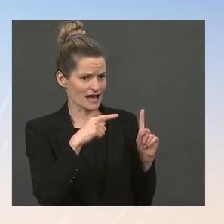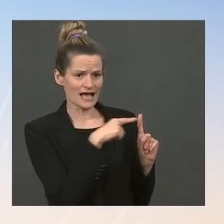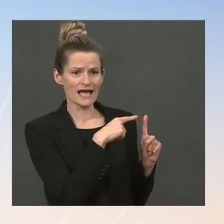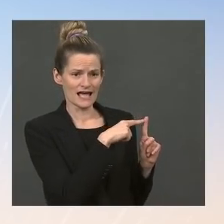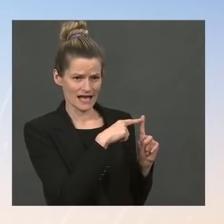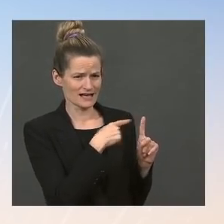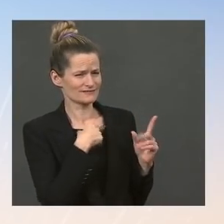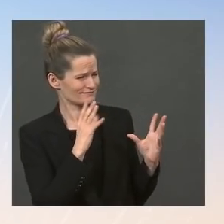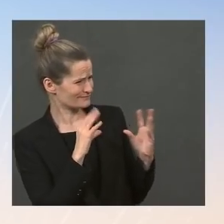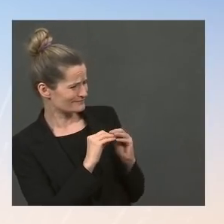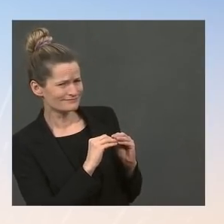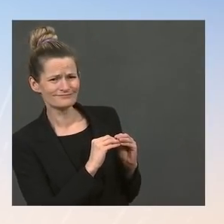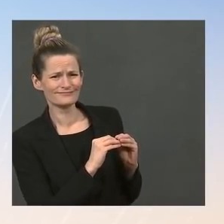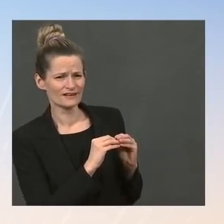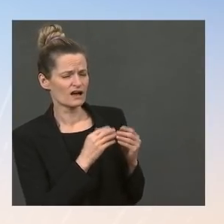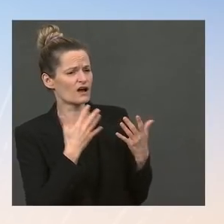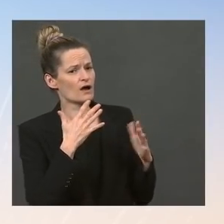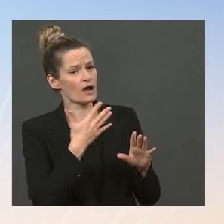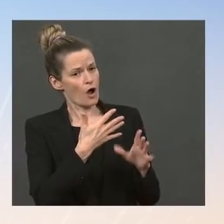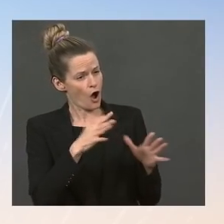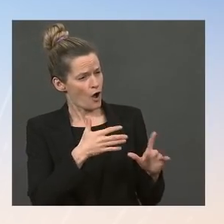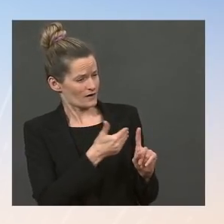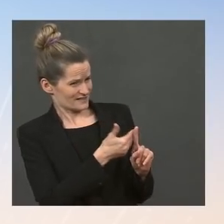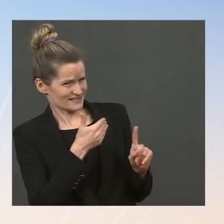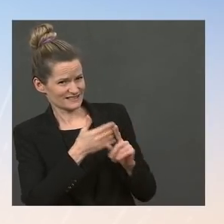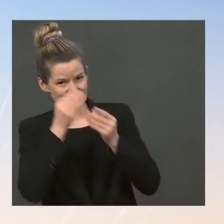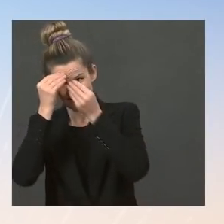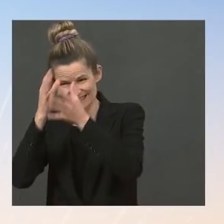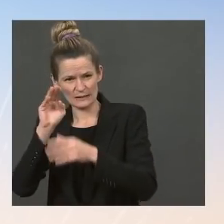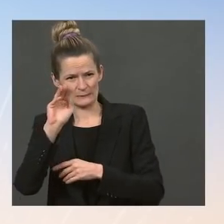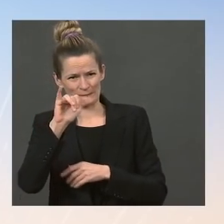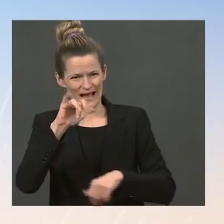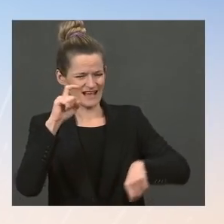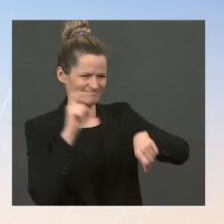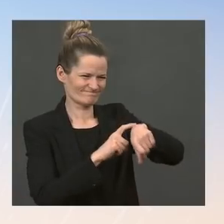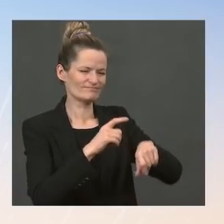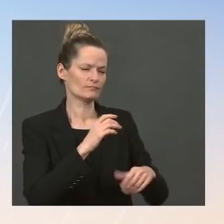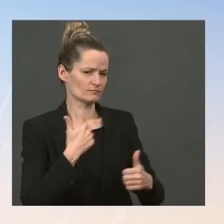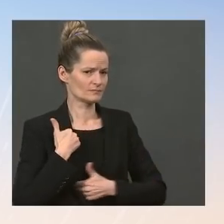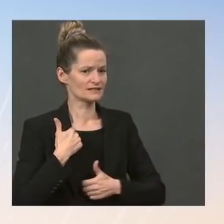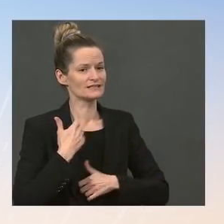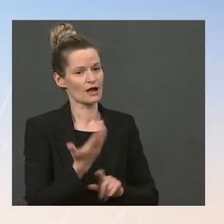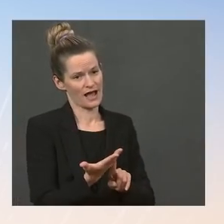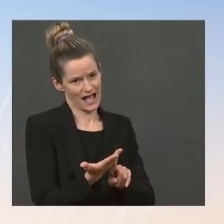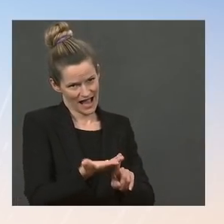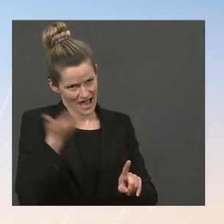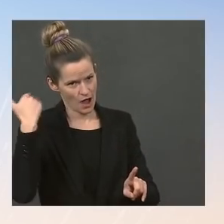about his decision to withdraw our military presence in Afghanistan. It doesn't mean that all of our allies and partners